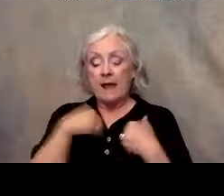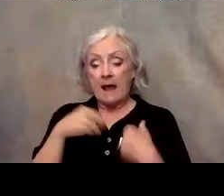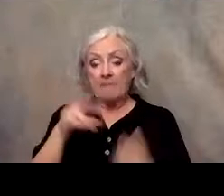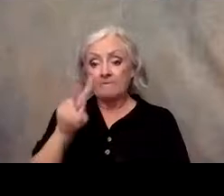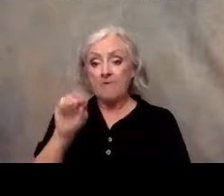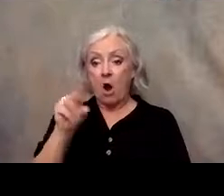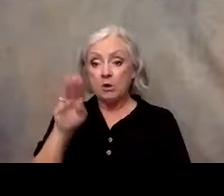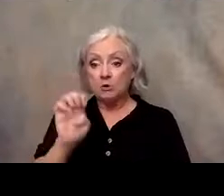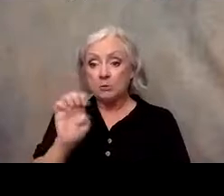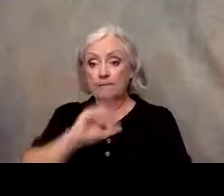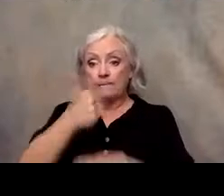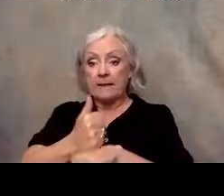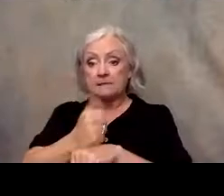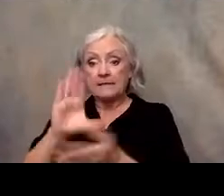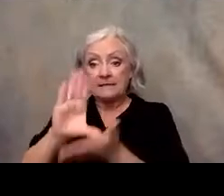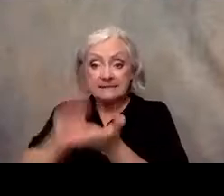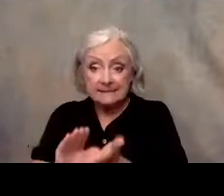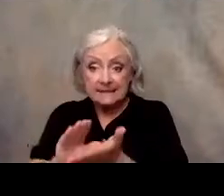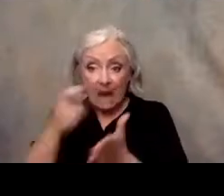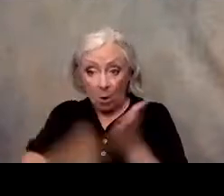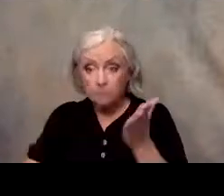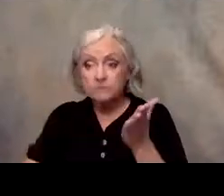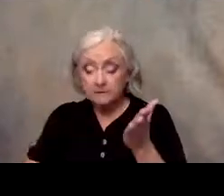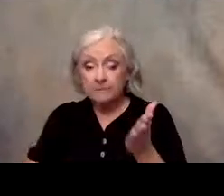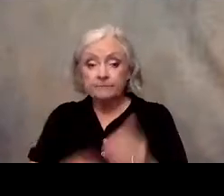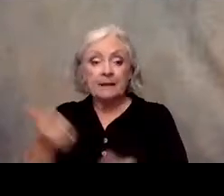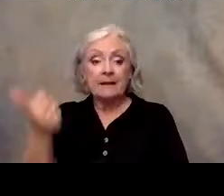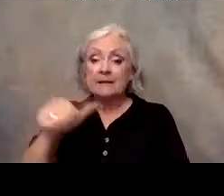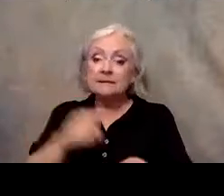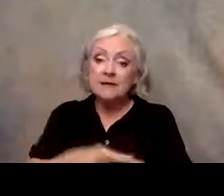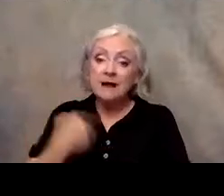And so any time that we have the ability to work on a larger scale project,